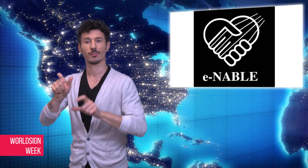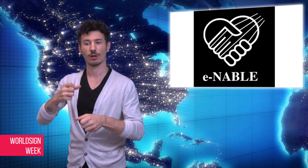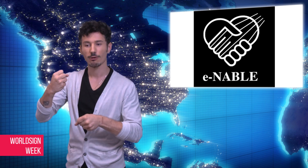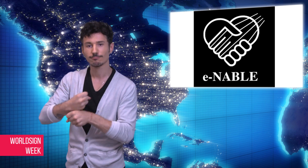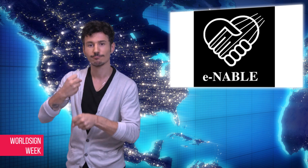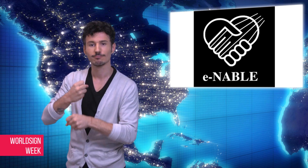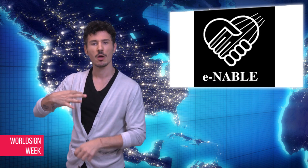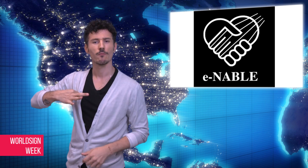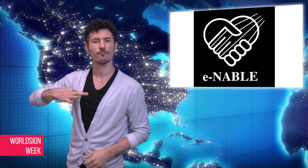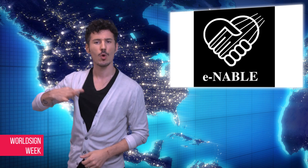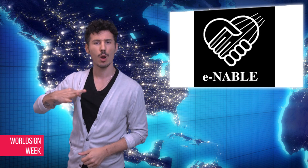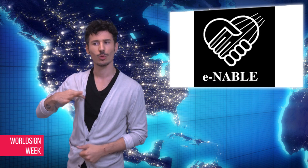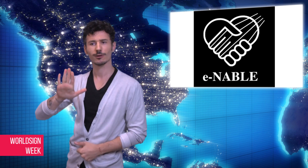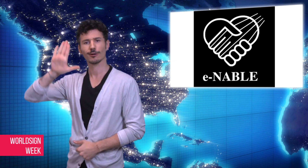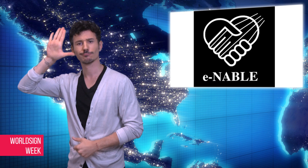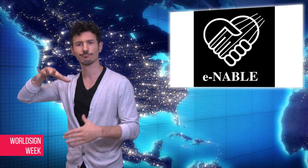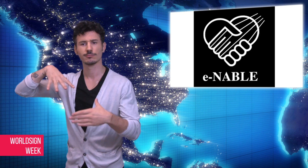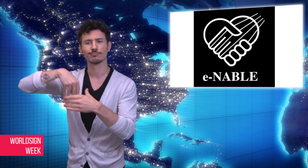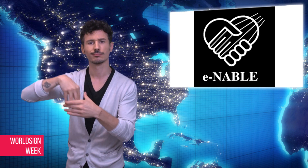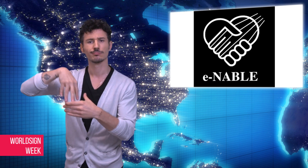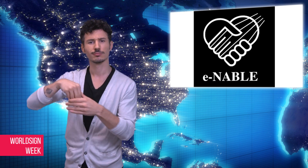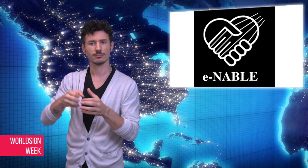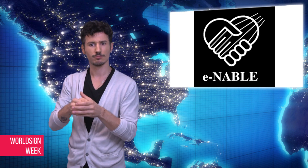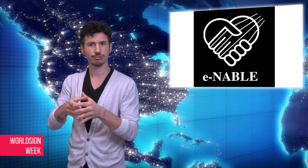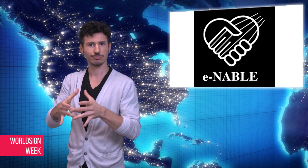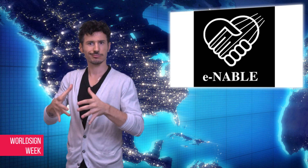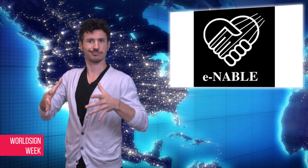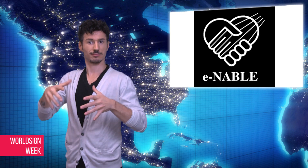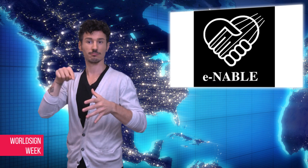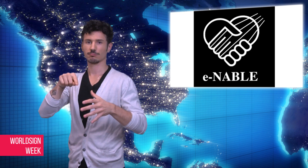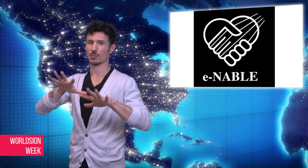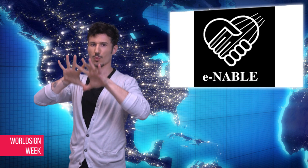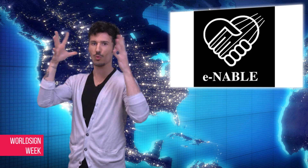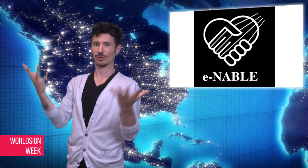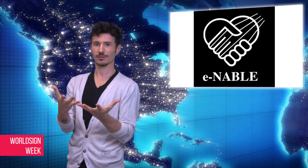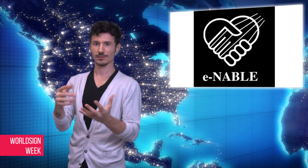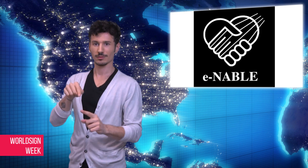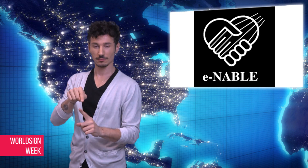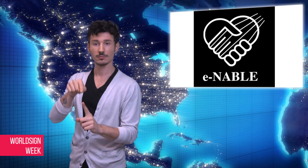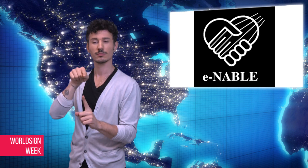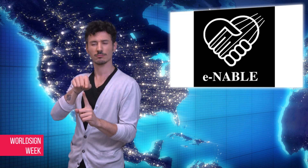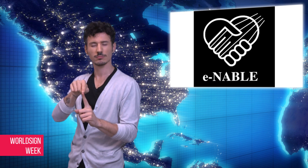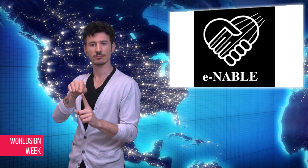group of volunteers, has found a way to change the